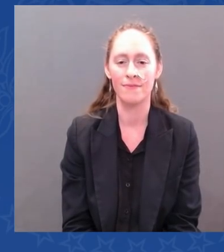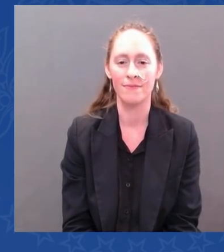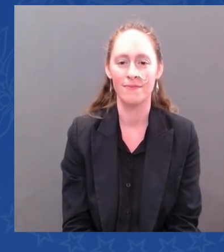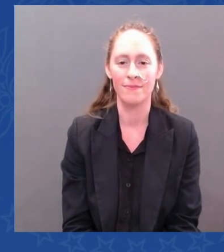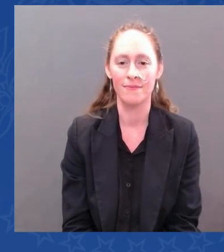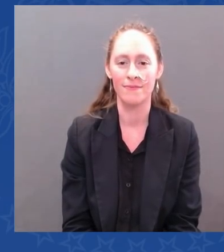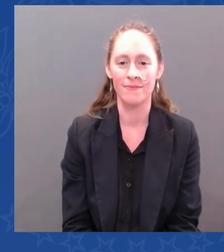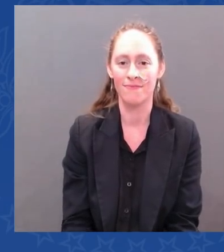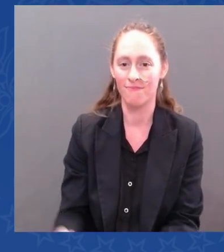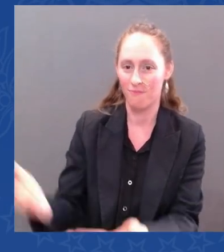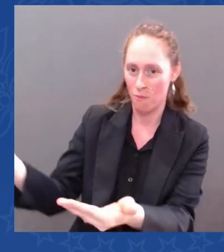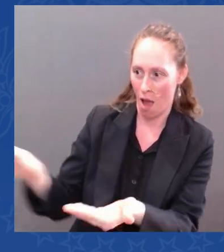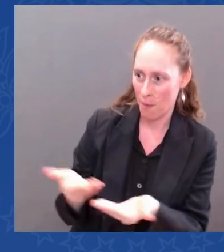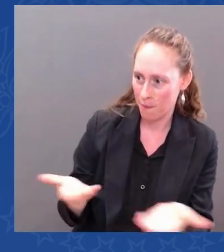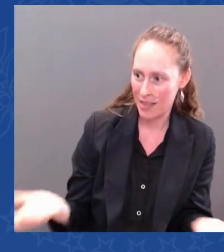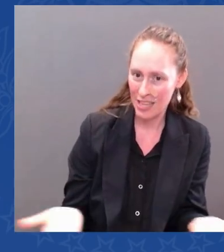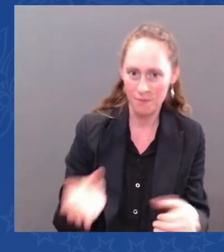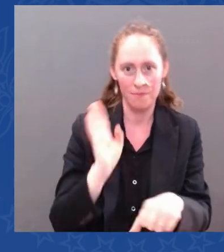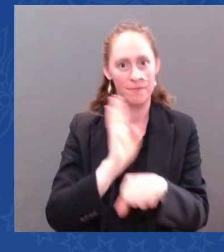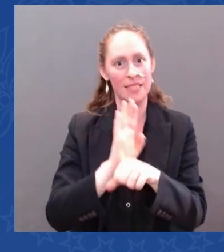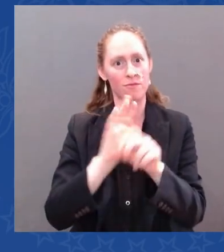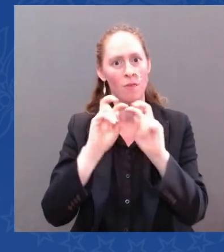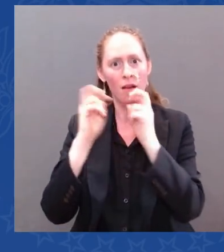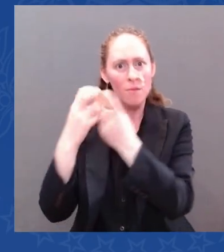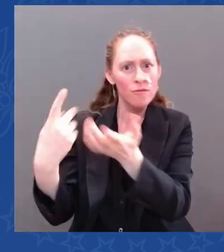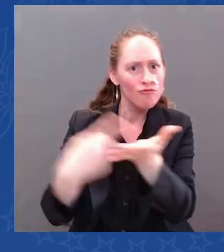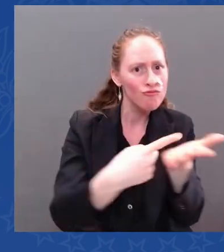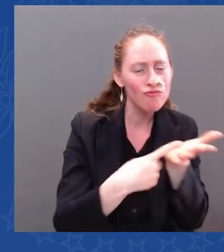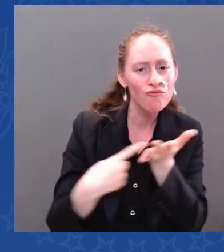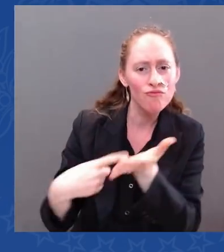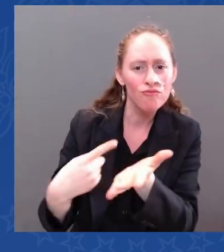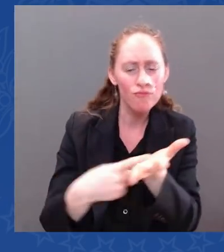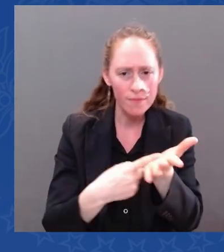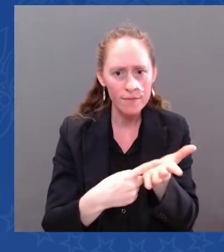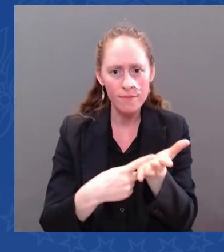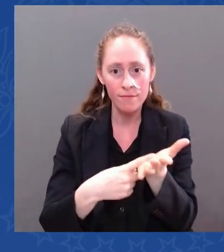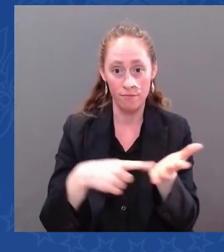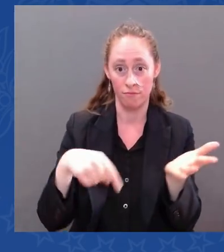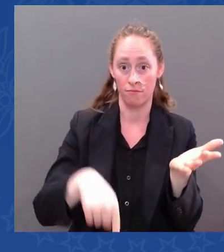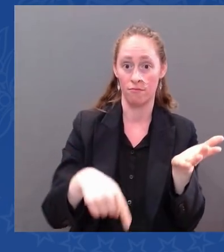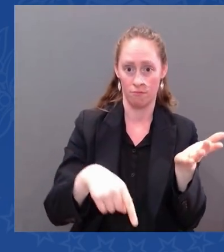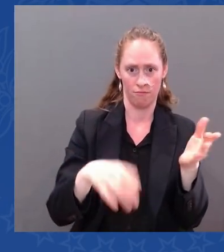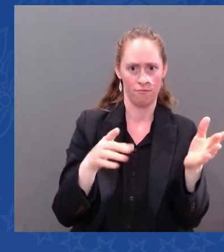an organization of 230 CEO's of America's leading companies.